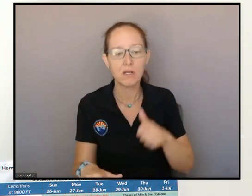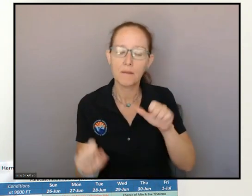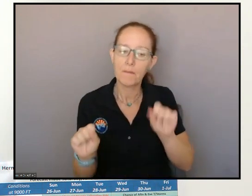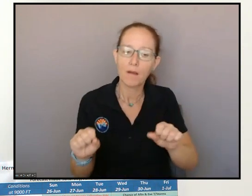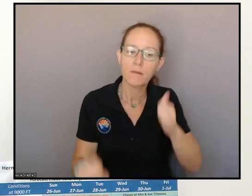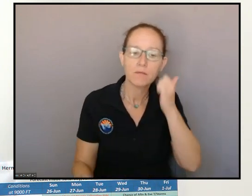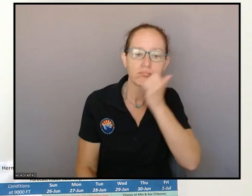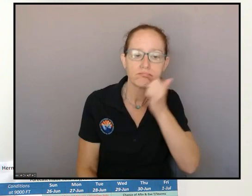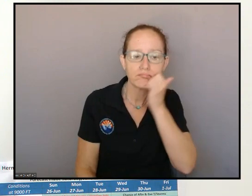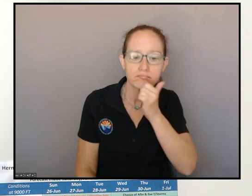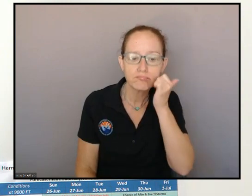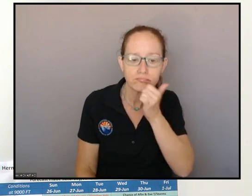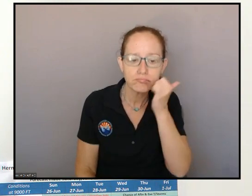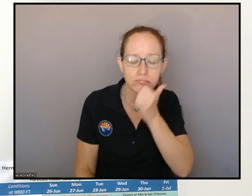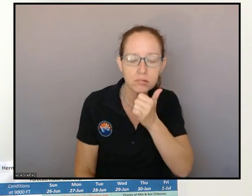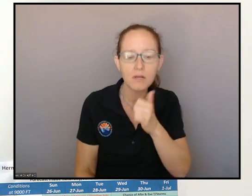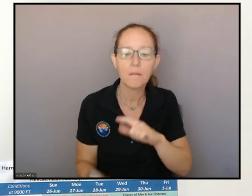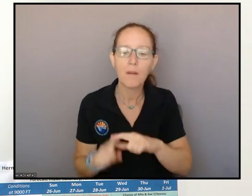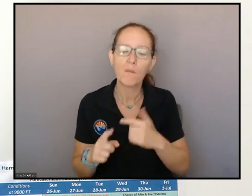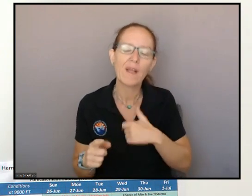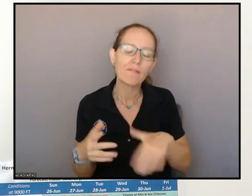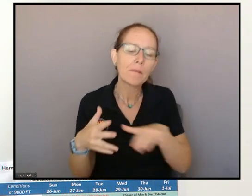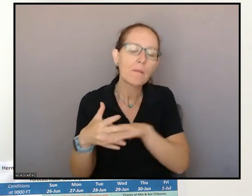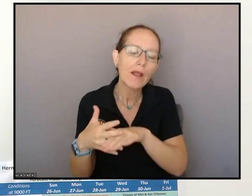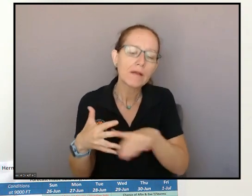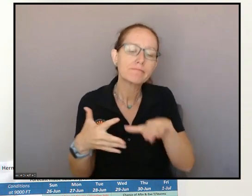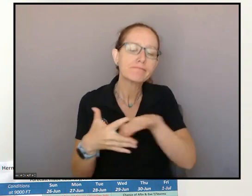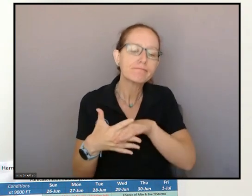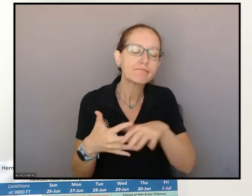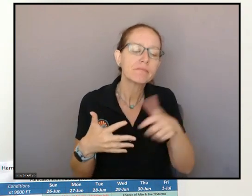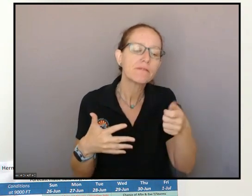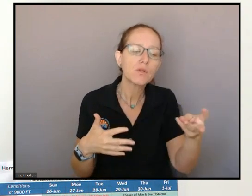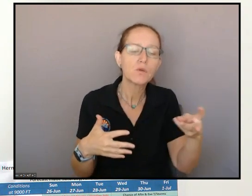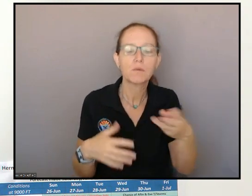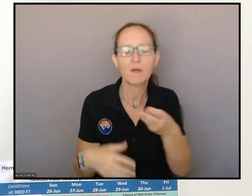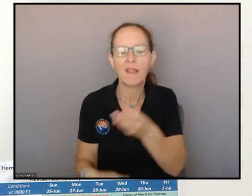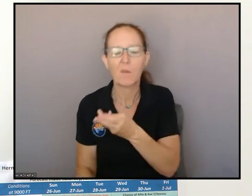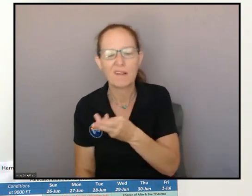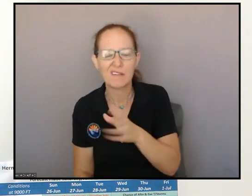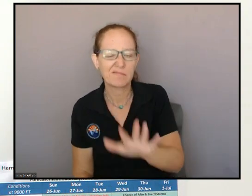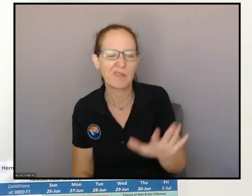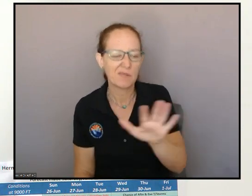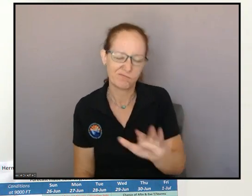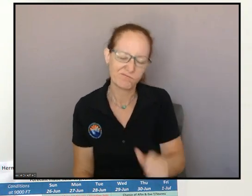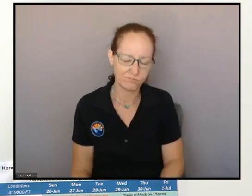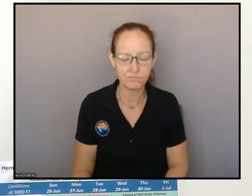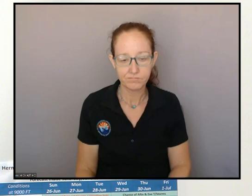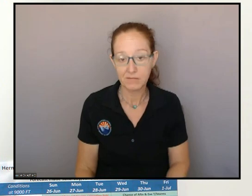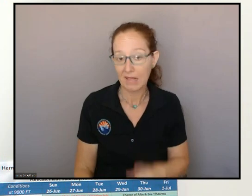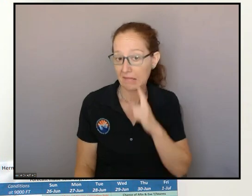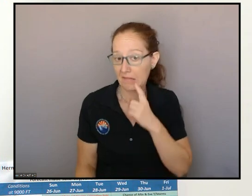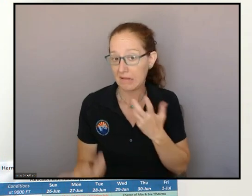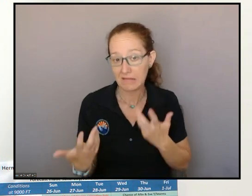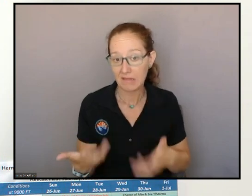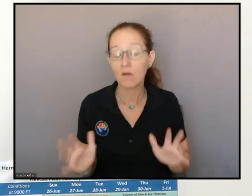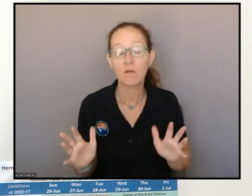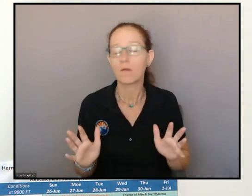of minor breaks towards the middle part of the week. And I believe that is all I've got for you. Sorry, one more slide.